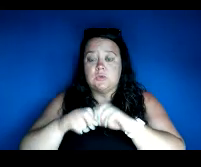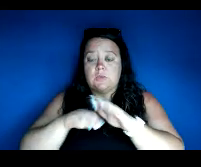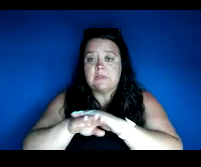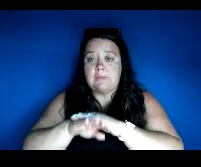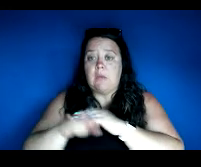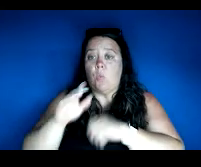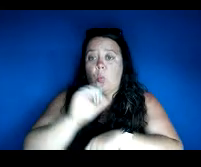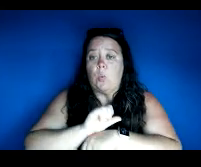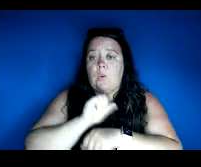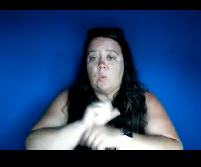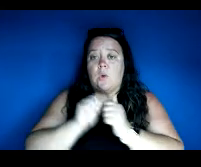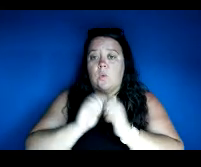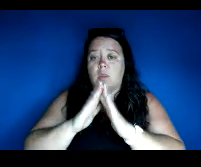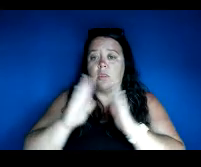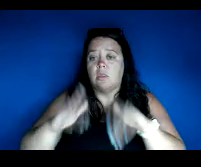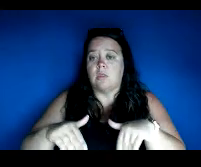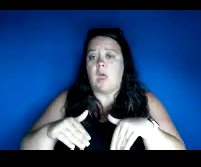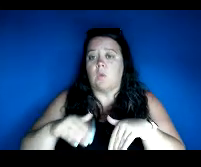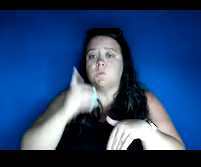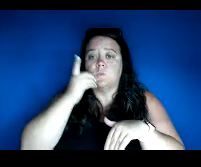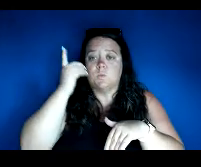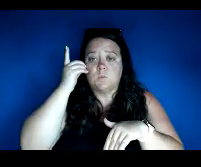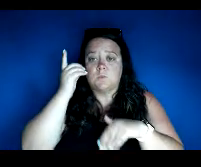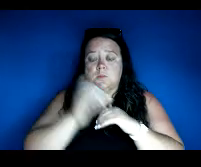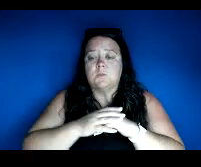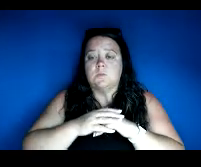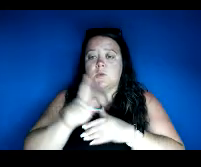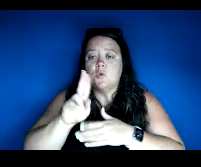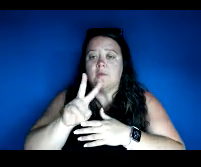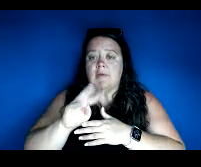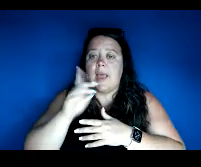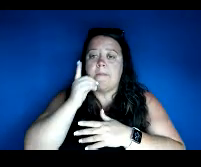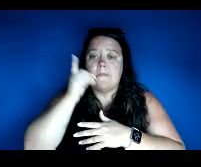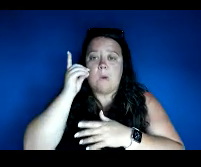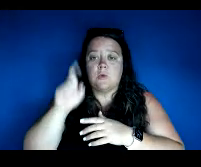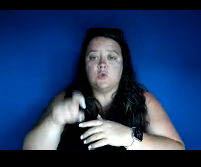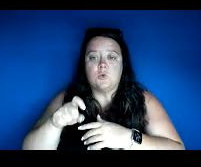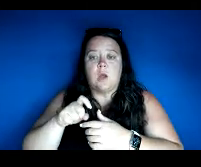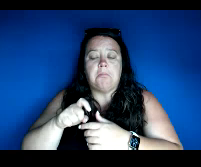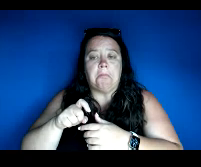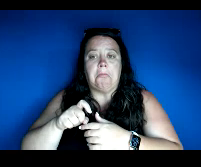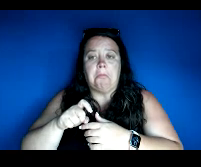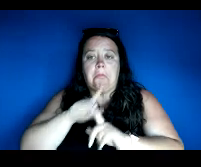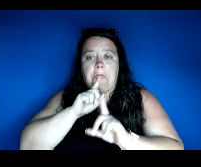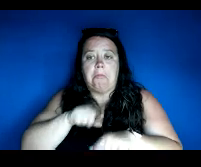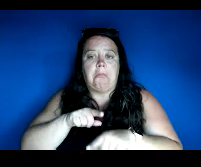with University Housing on. And University Housing should be able to address that directly for any student.